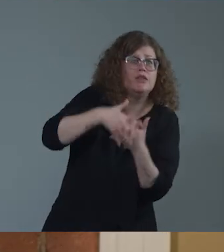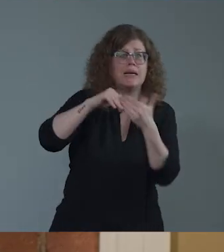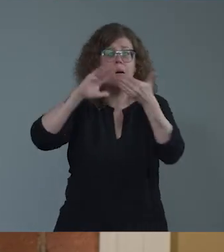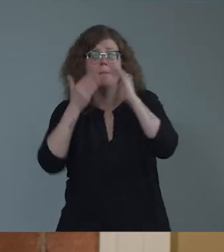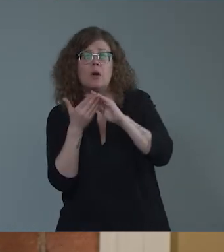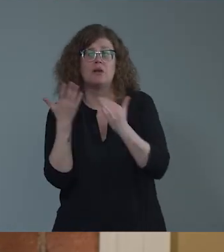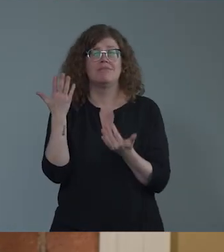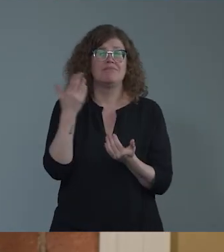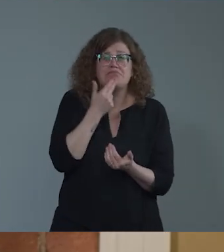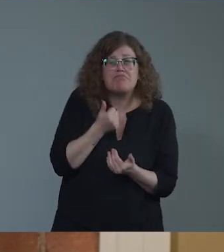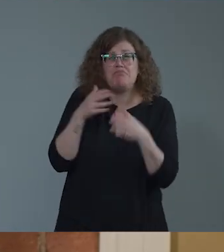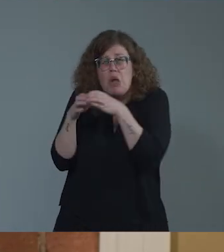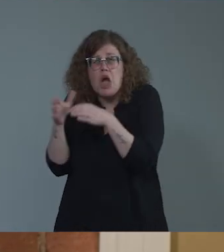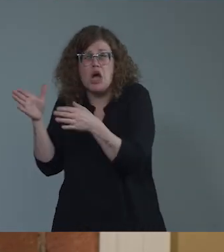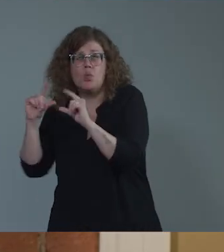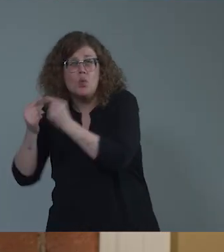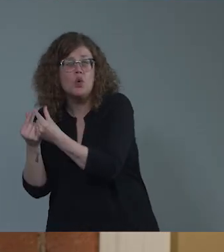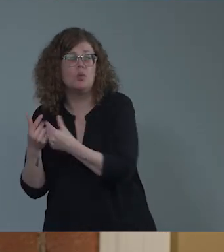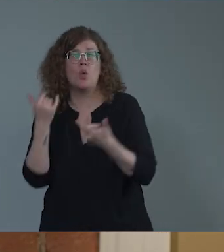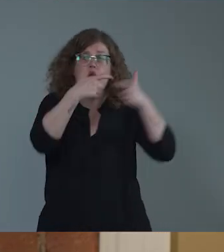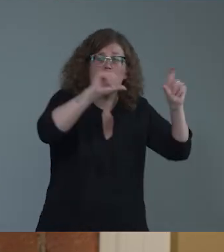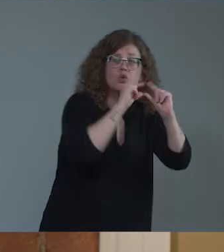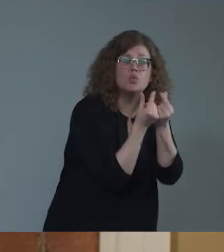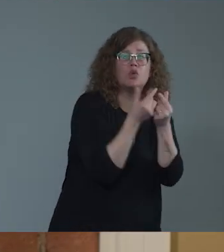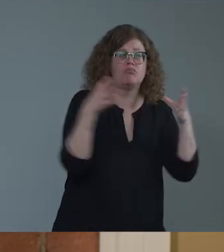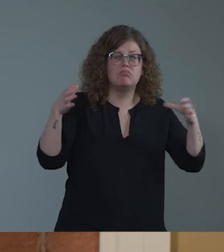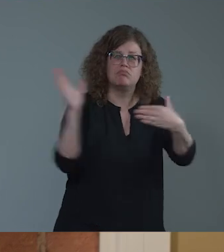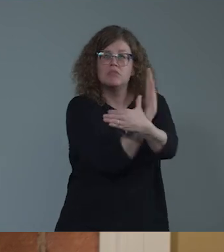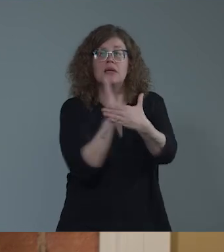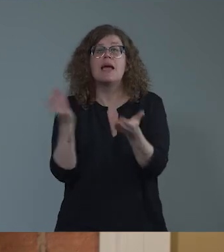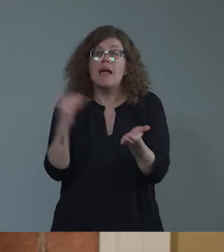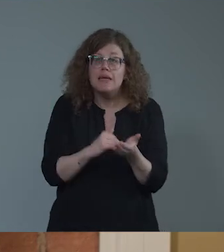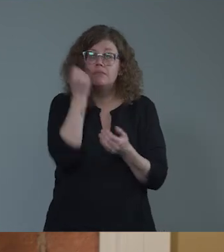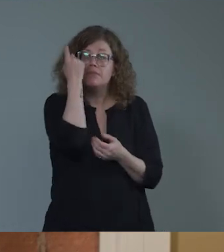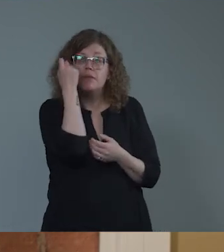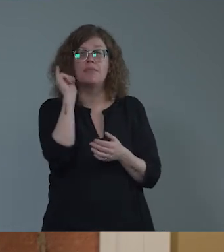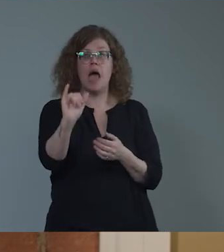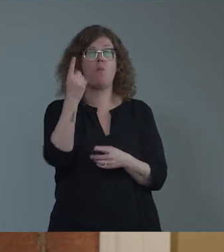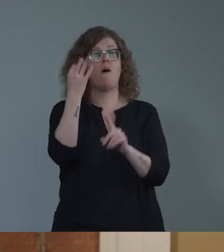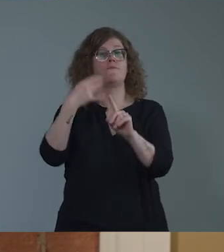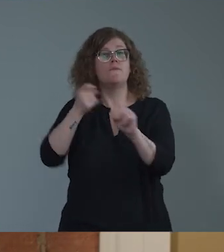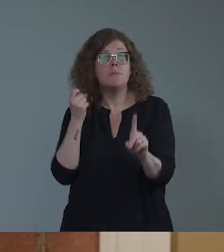group and say, hey, let's work together on this. In which case the artist has already selected. Or maybe it's an artist that's been worked with in the past